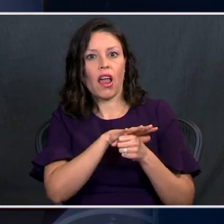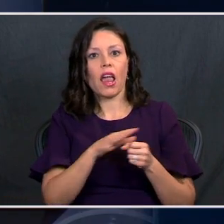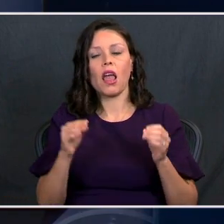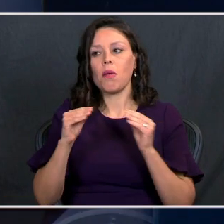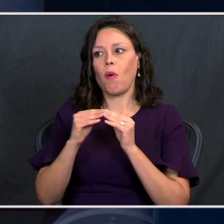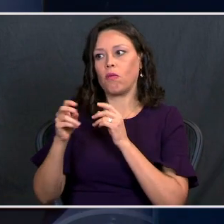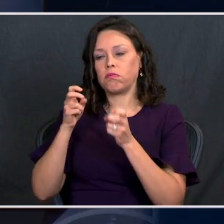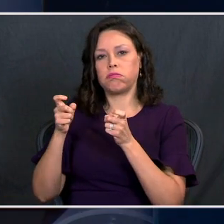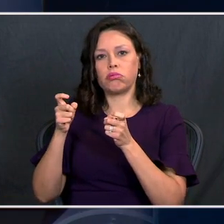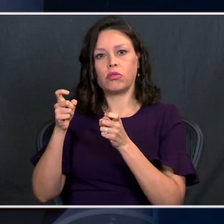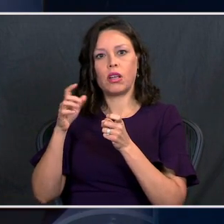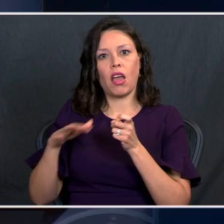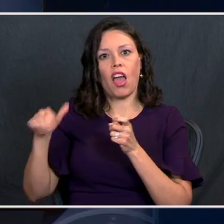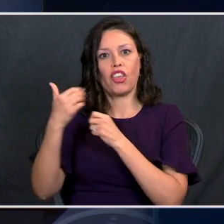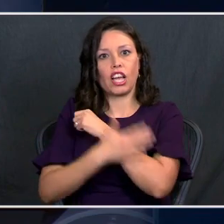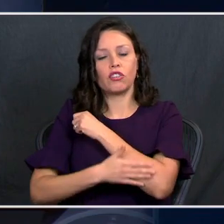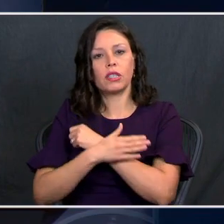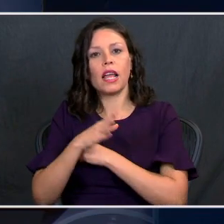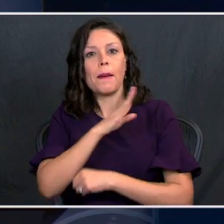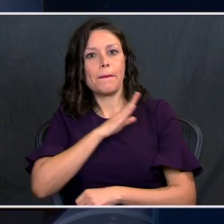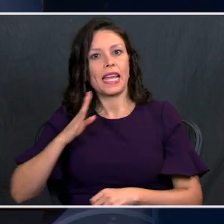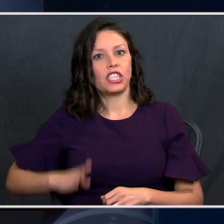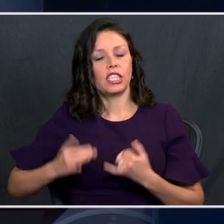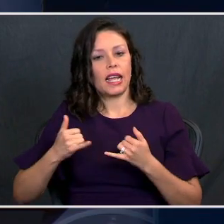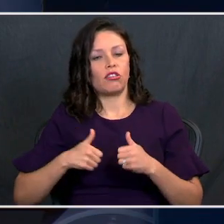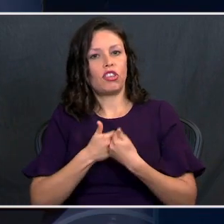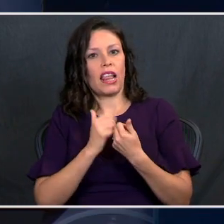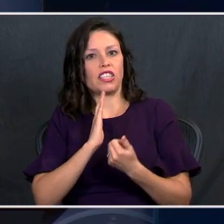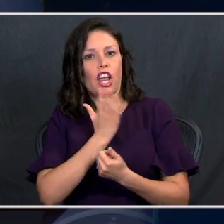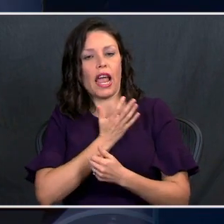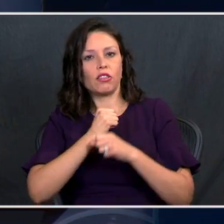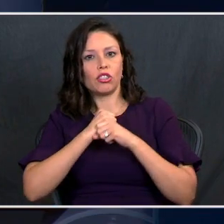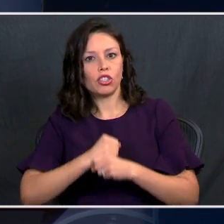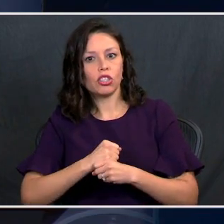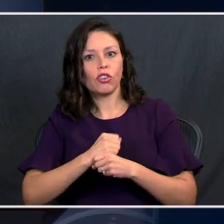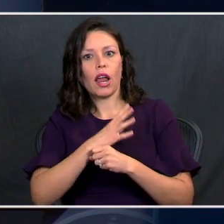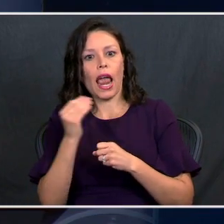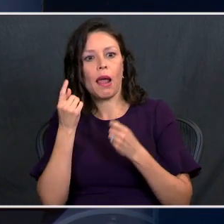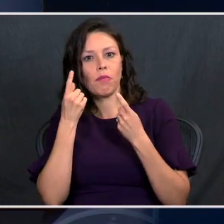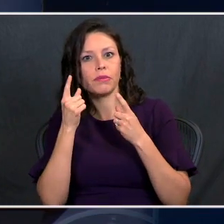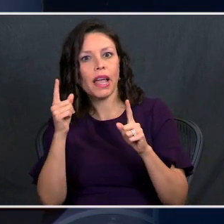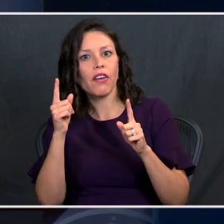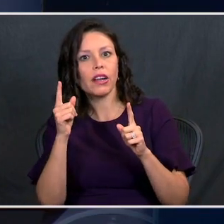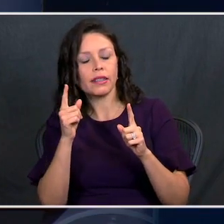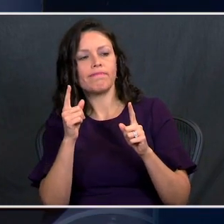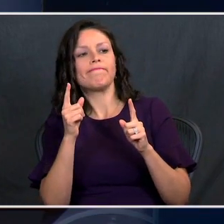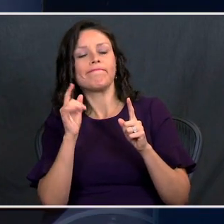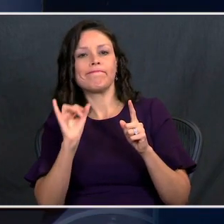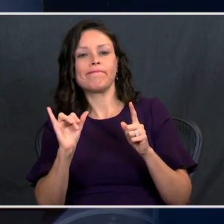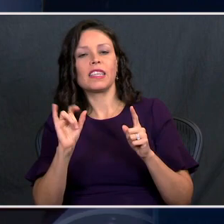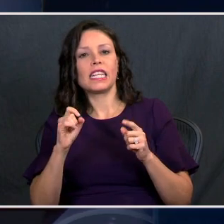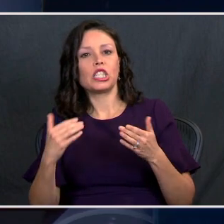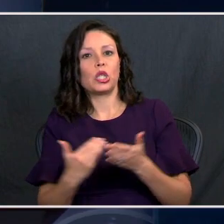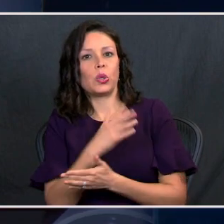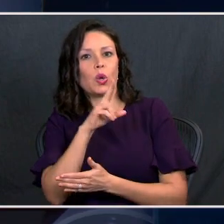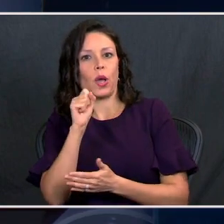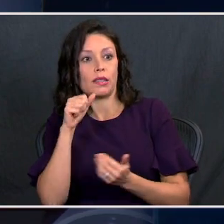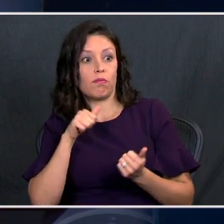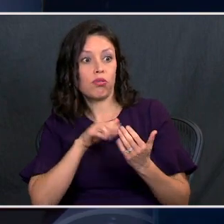And Beijing is now challenging our security, prosperity, and values in significant ways that require a new U.S. approach. And this is one of the reasons,